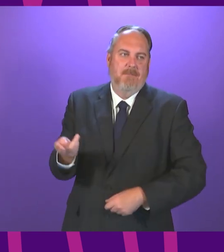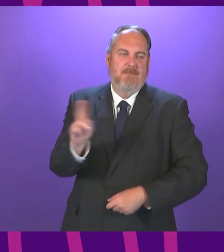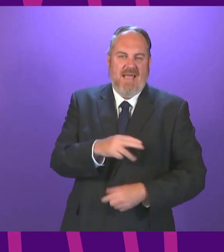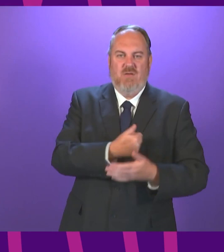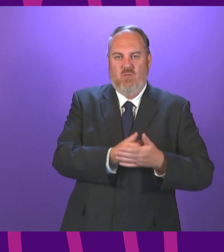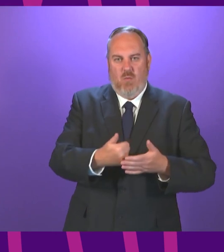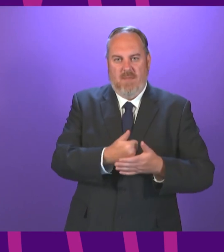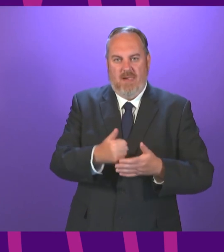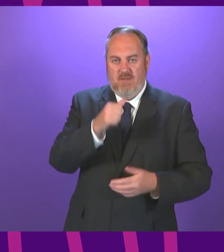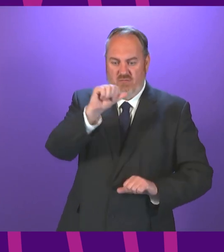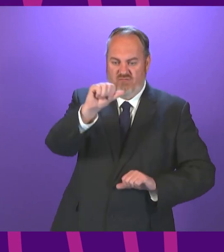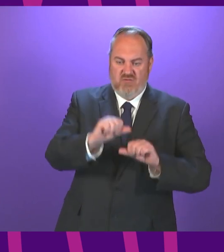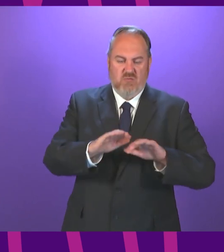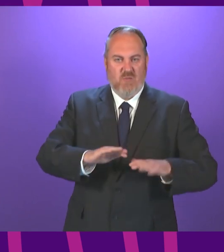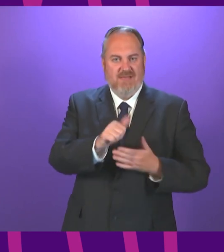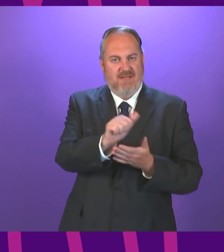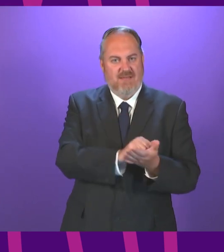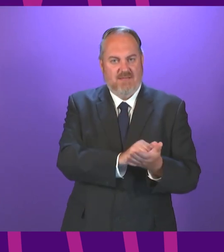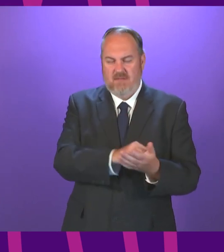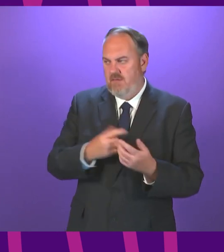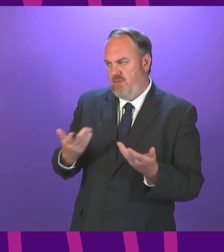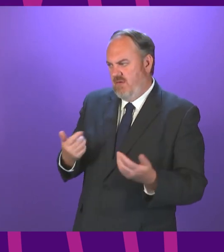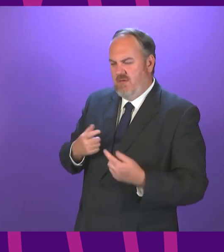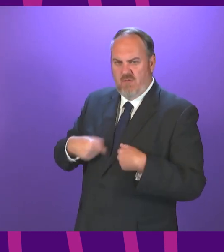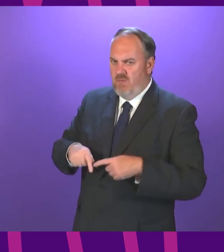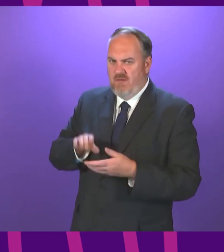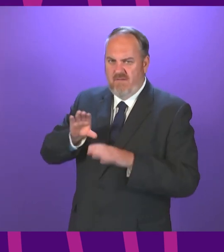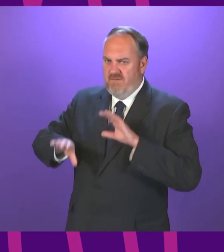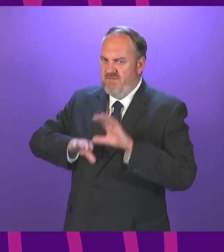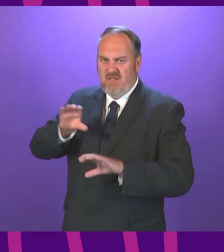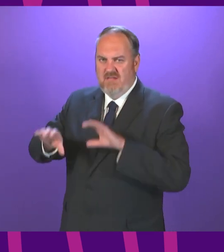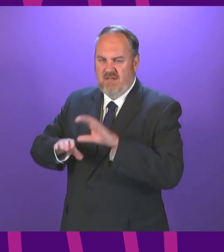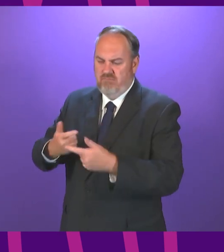We provide significant funding to help to deal with elective pressures on our NHS and to get the